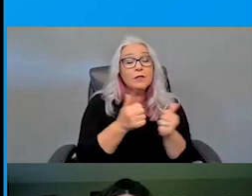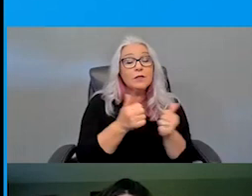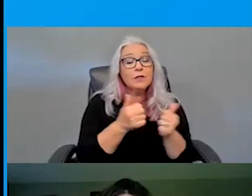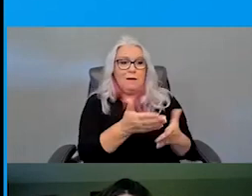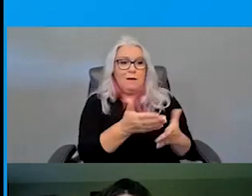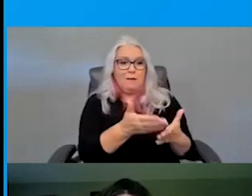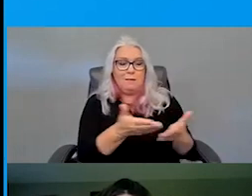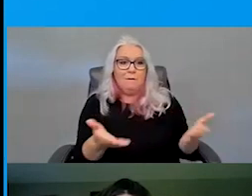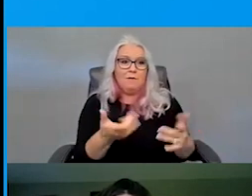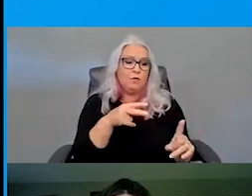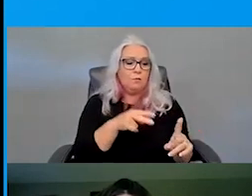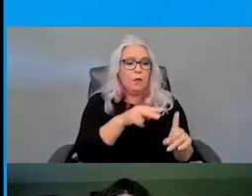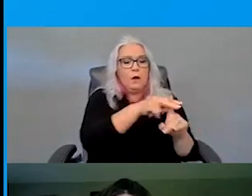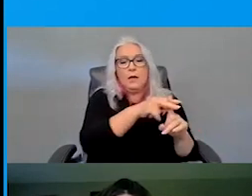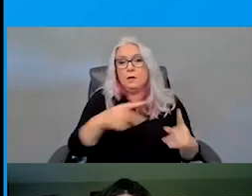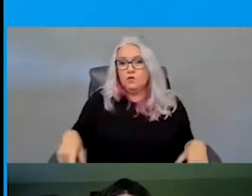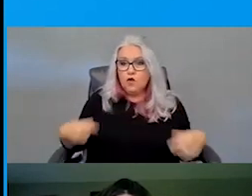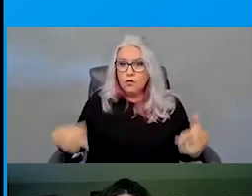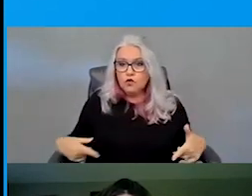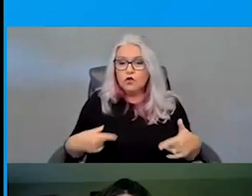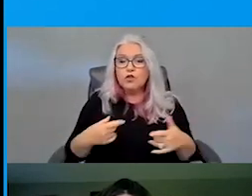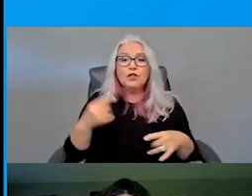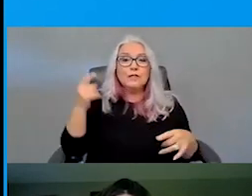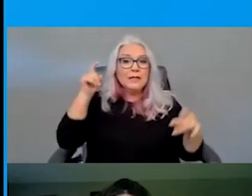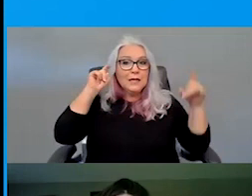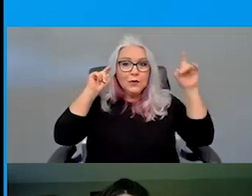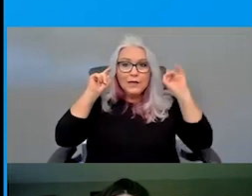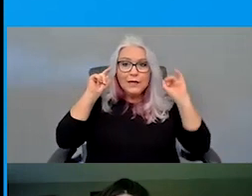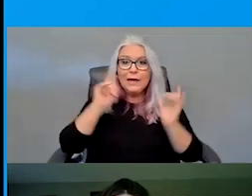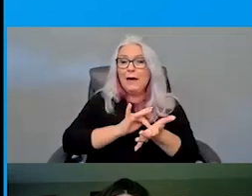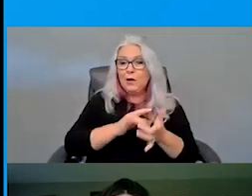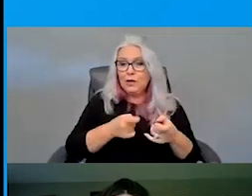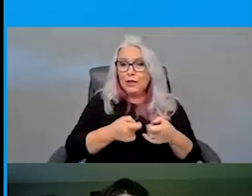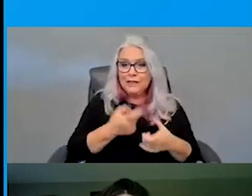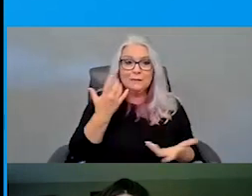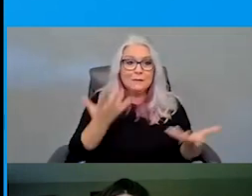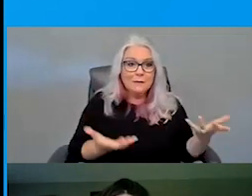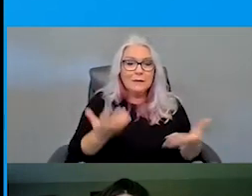aid batteries. Et cetera, et cetera, the list is lengthy. If people are not aware every state